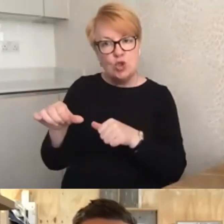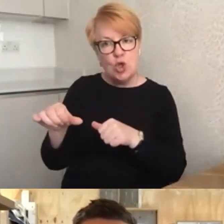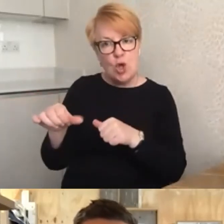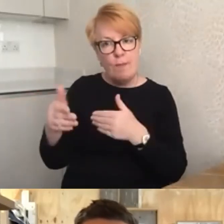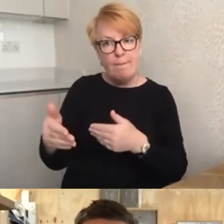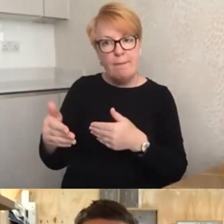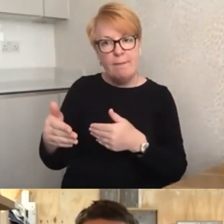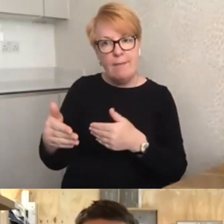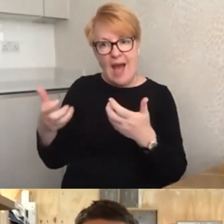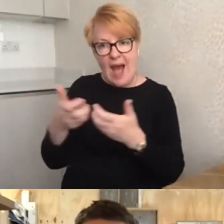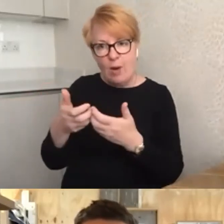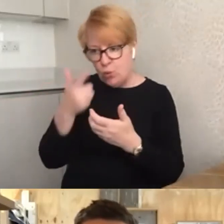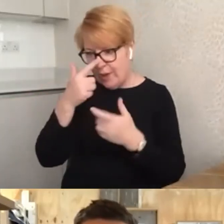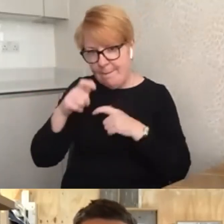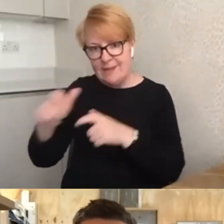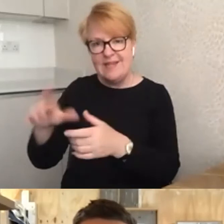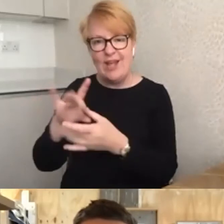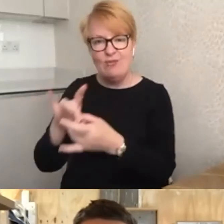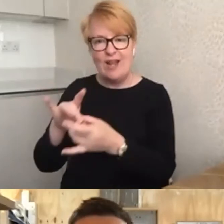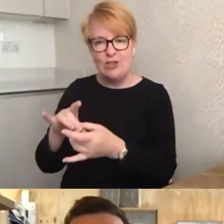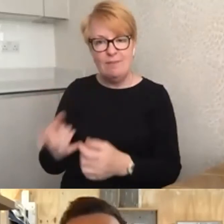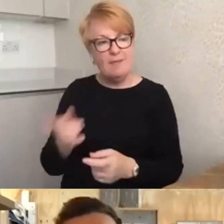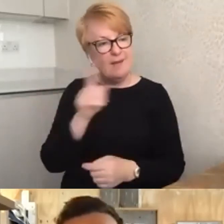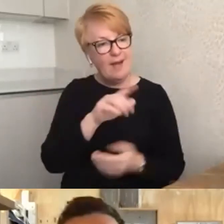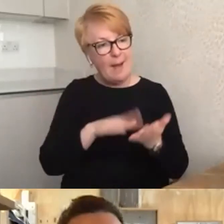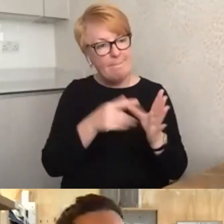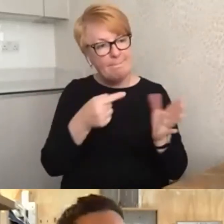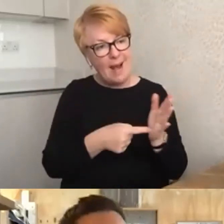I’ll pass over to Mat. >> MAT: I think what